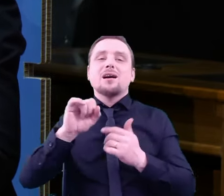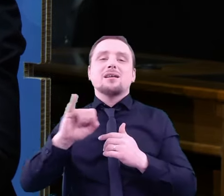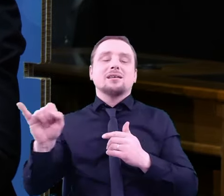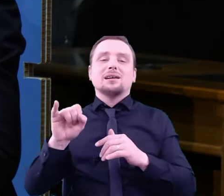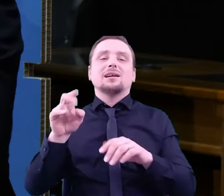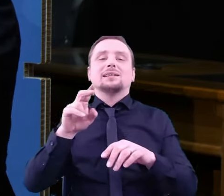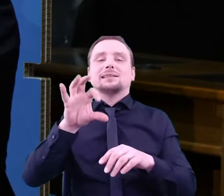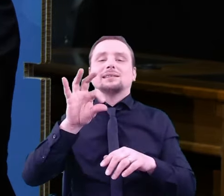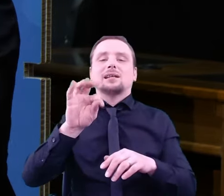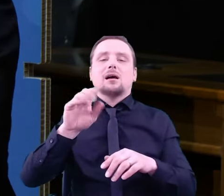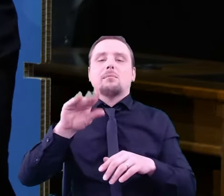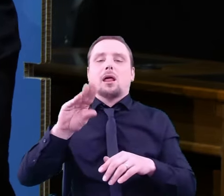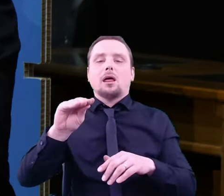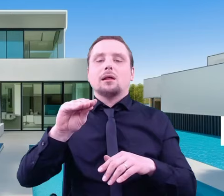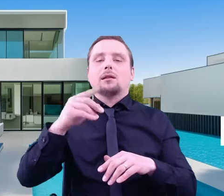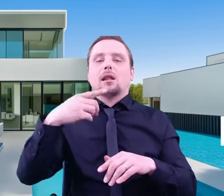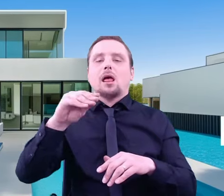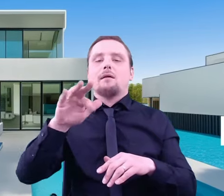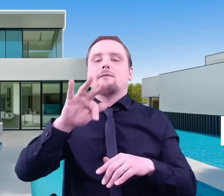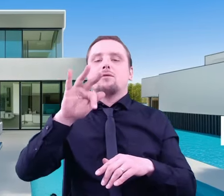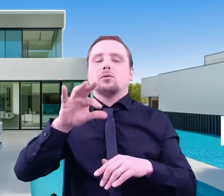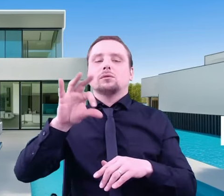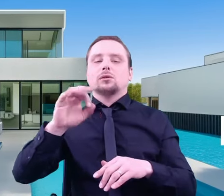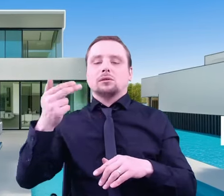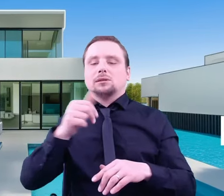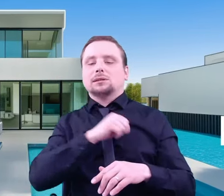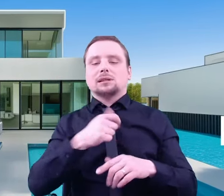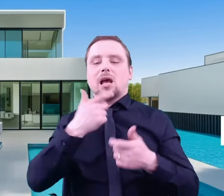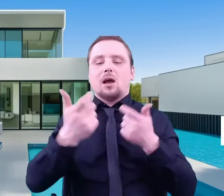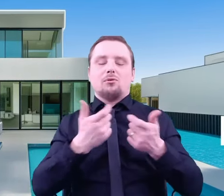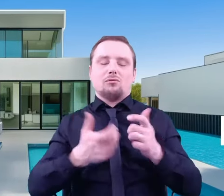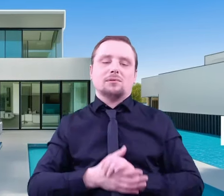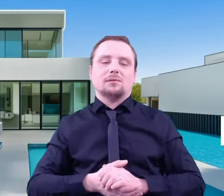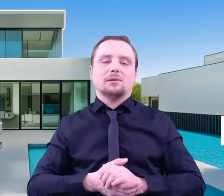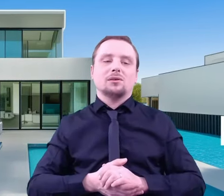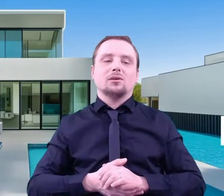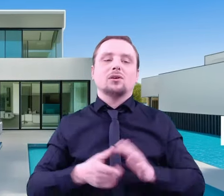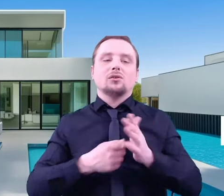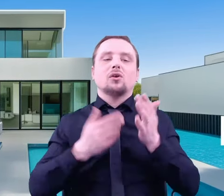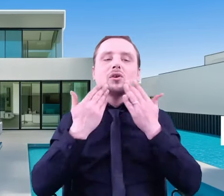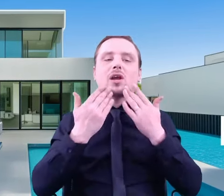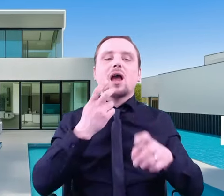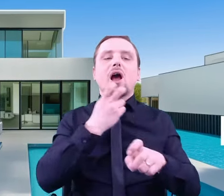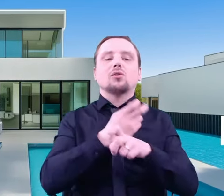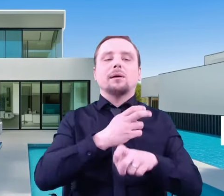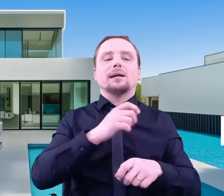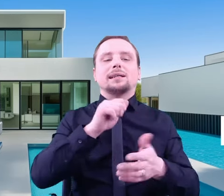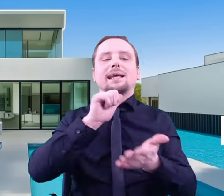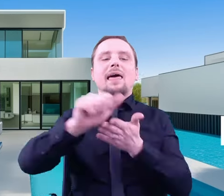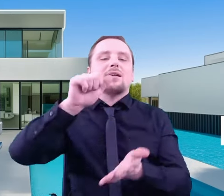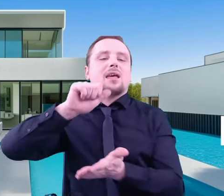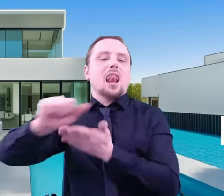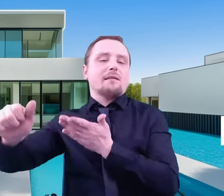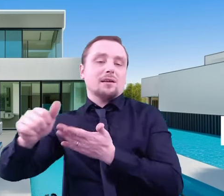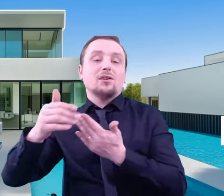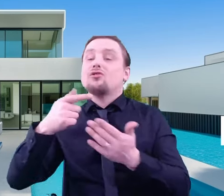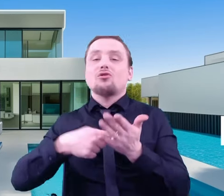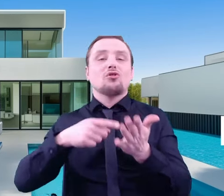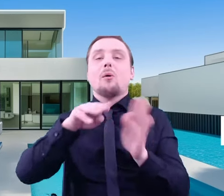using Stable Diffusion and the 11-11 interface, downloadable for free.